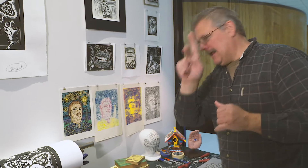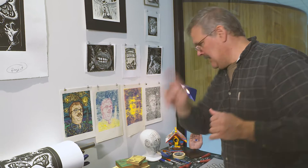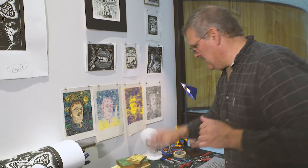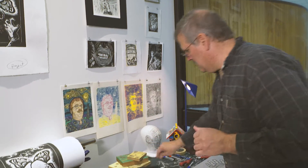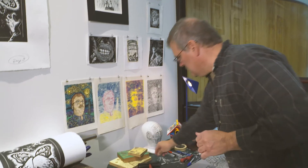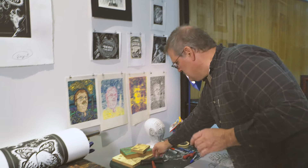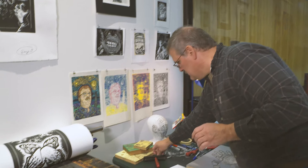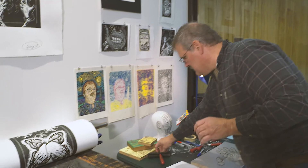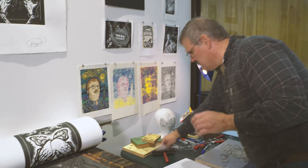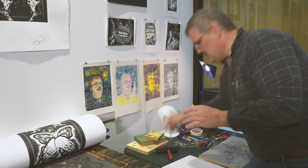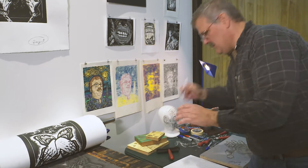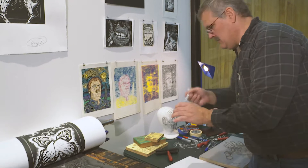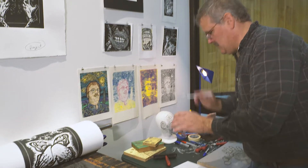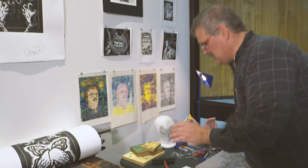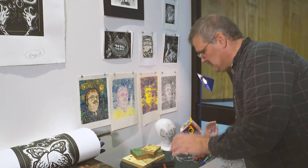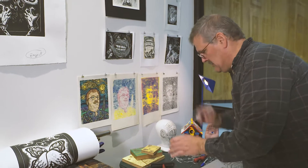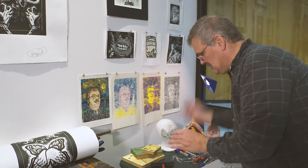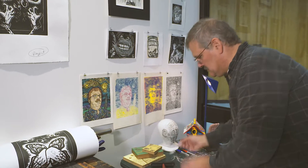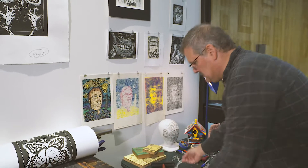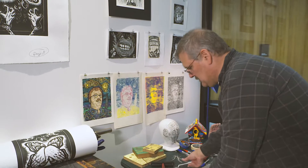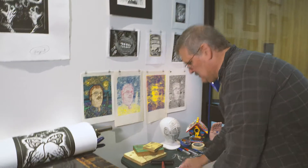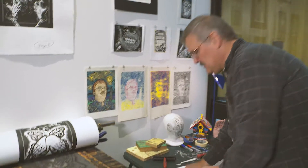After the carving is finished, next is the ink.